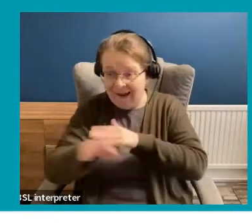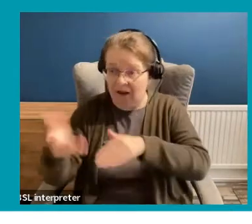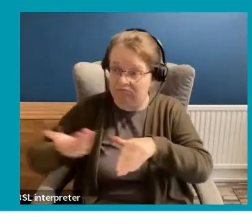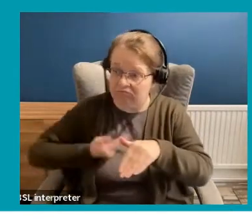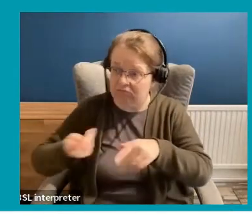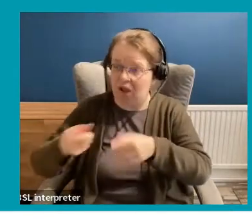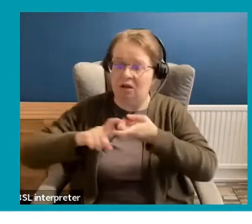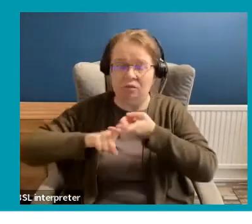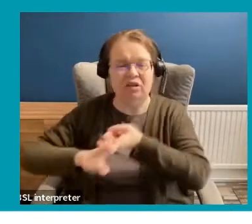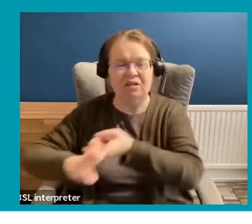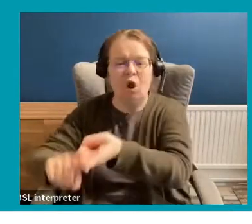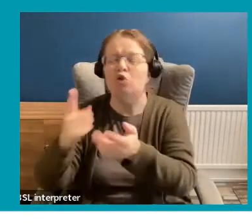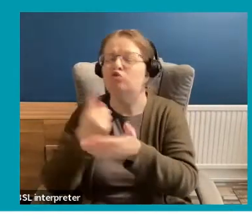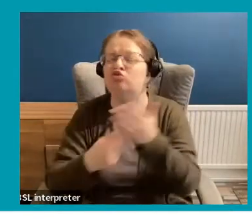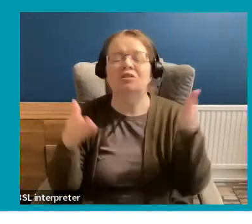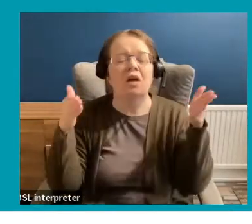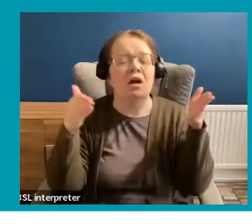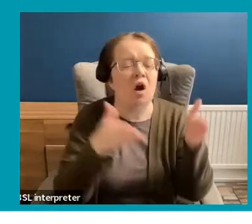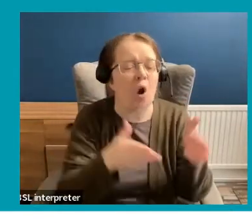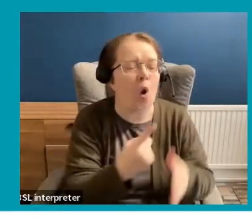Not just focusing on one or two characteristics.